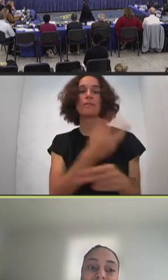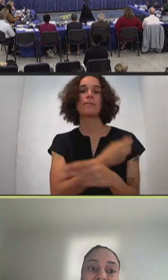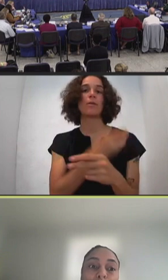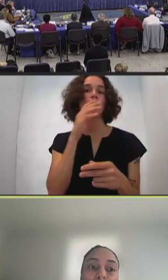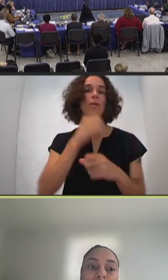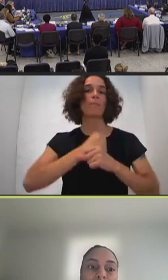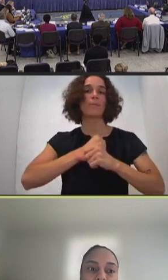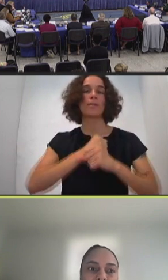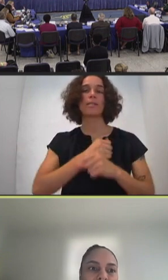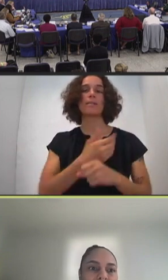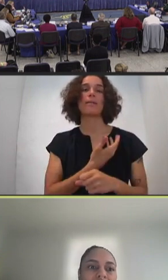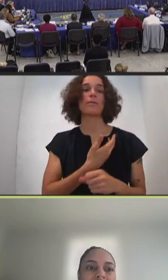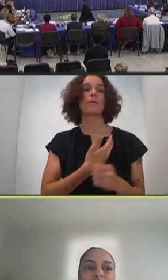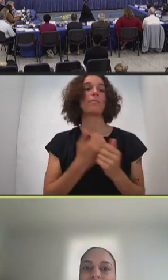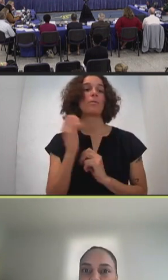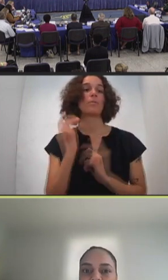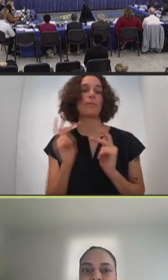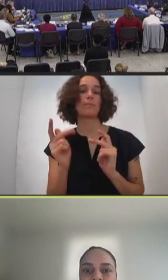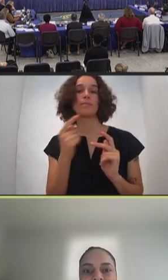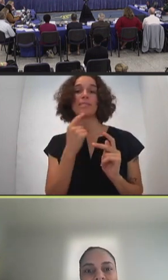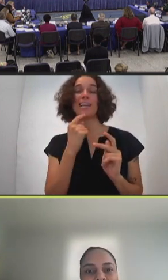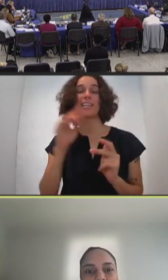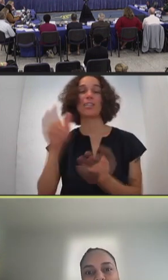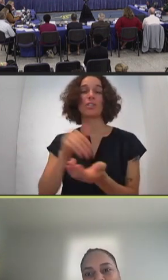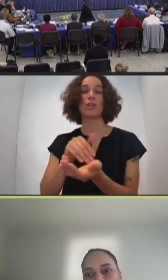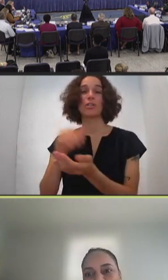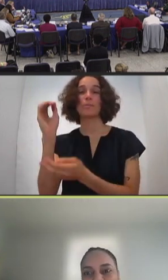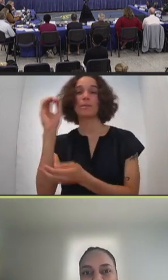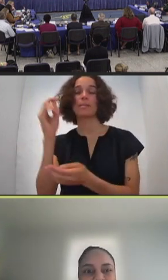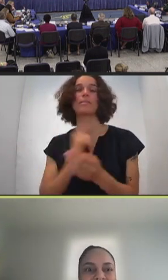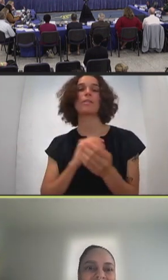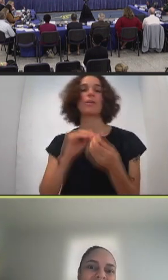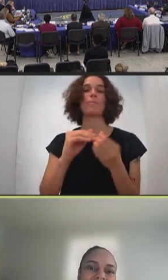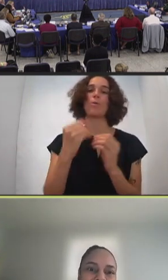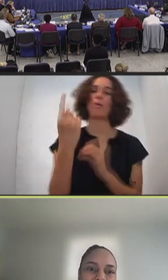their number one motivator. "With your advice, they can protect themselves."